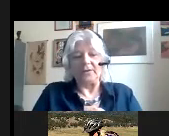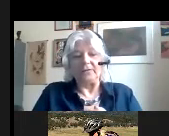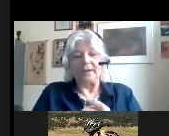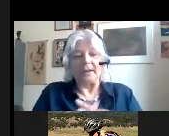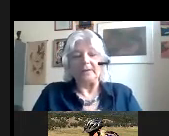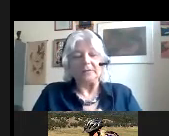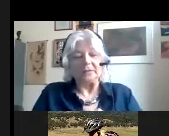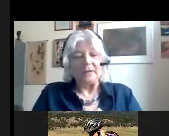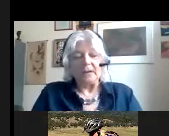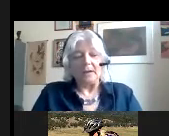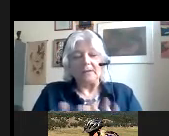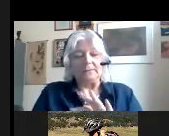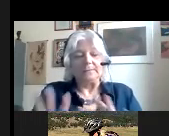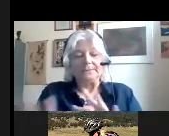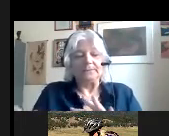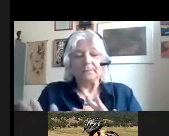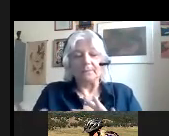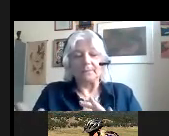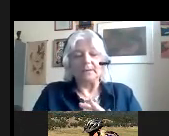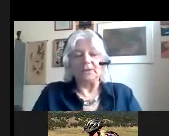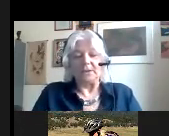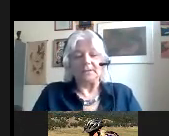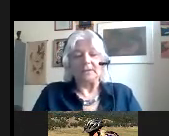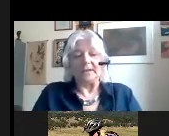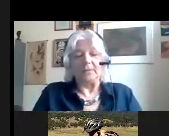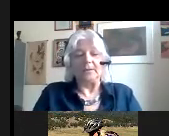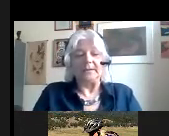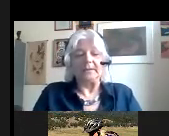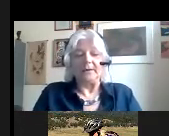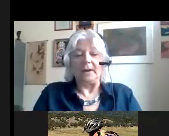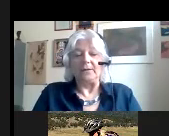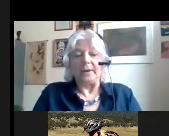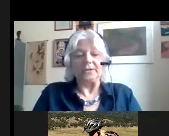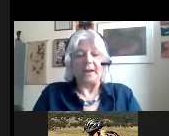few decades. Just that as an example, in 1979, the wage gap